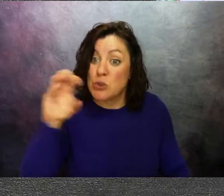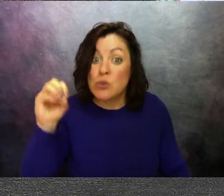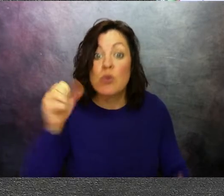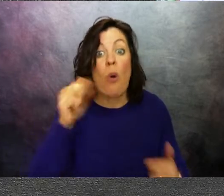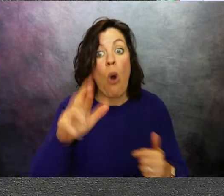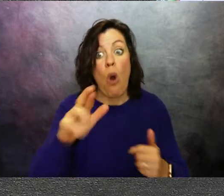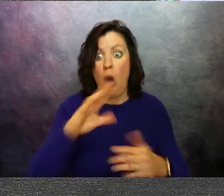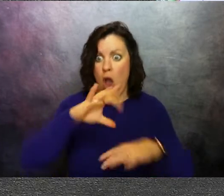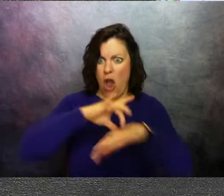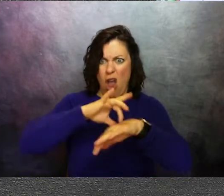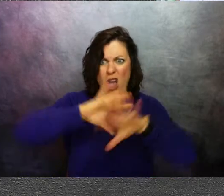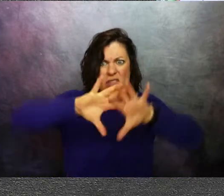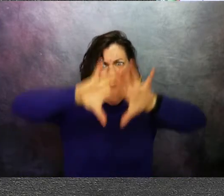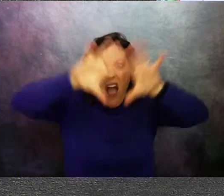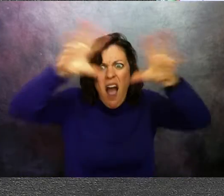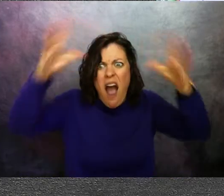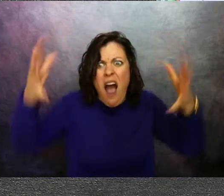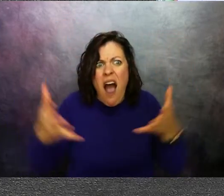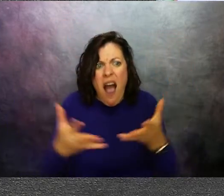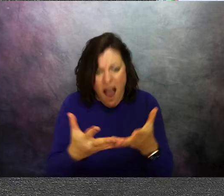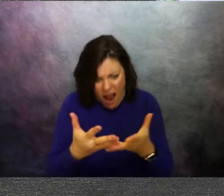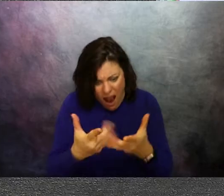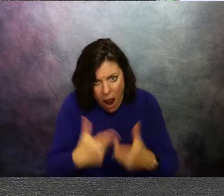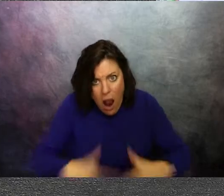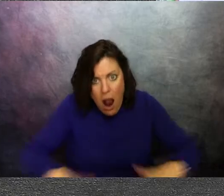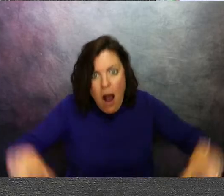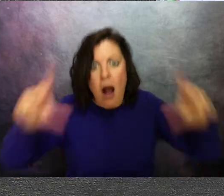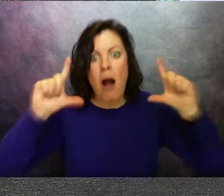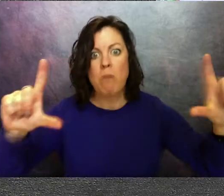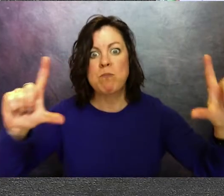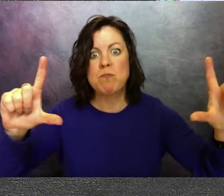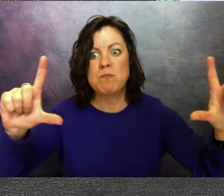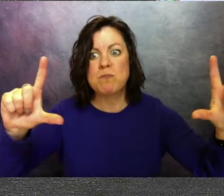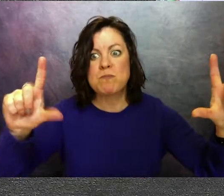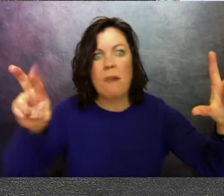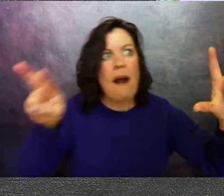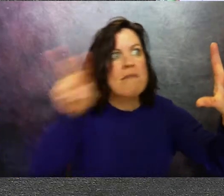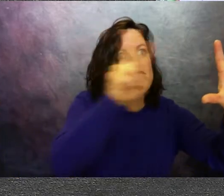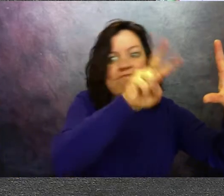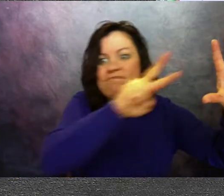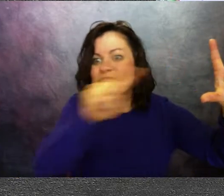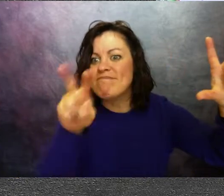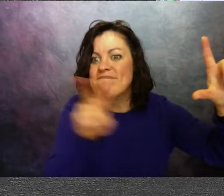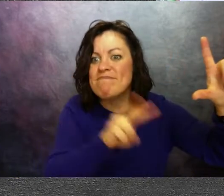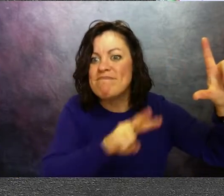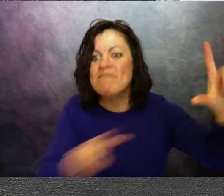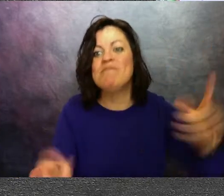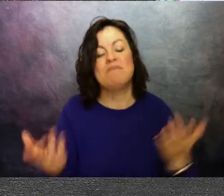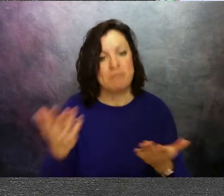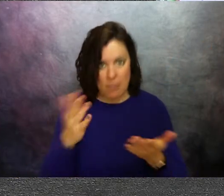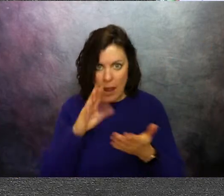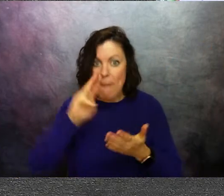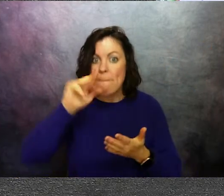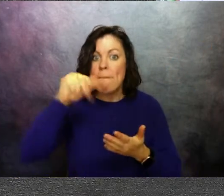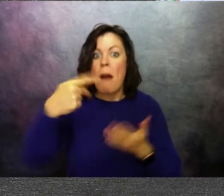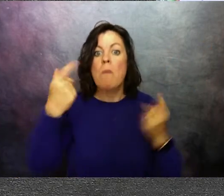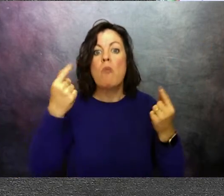I have one up here on my board behind me. Oh. That's a flat picture of the whole earth.